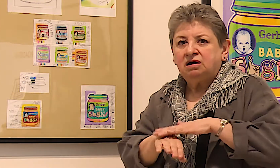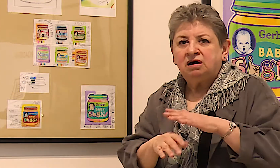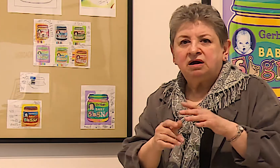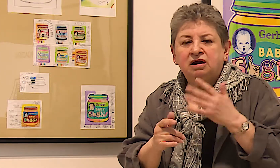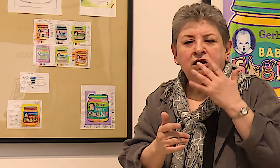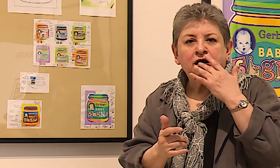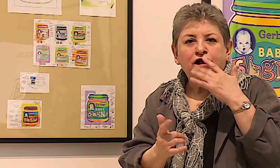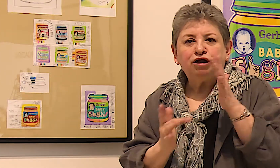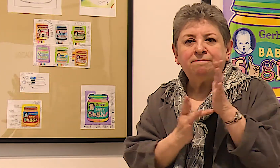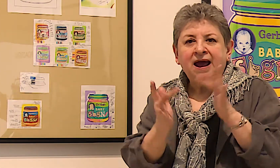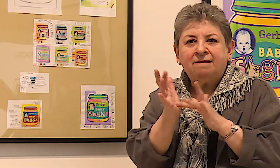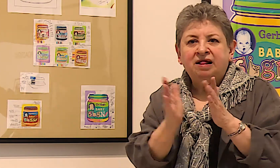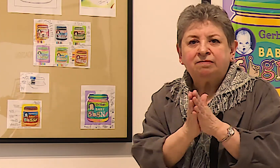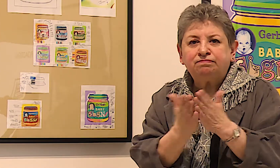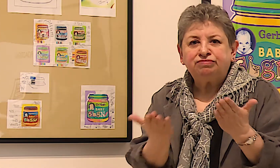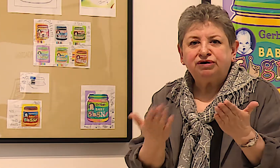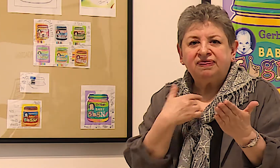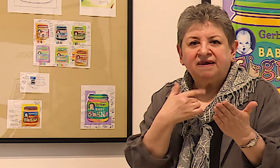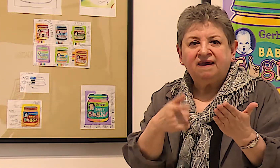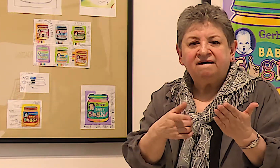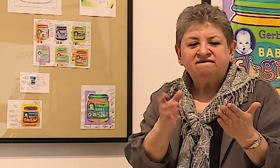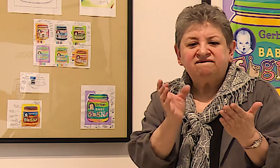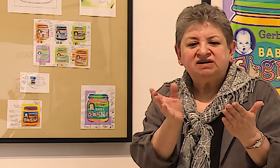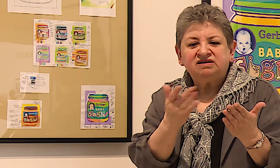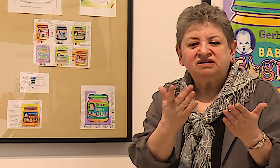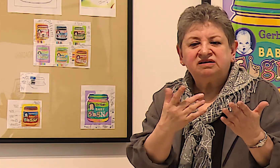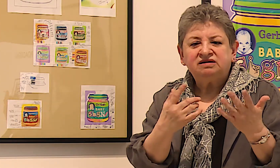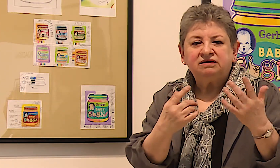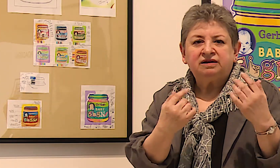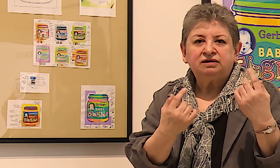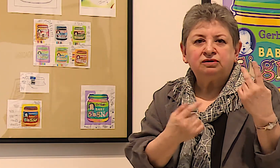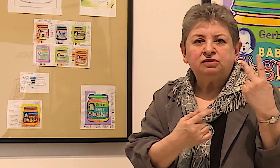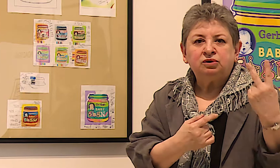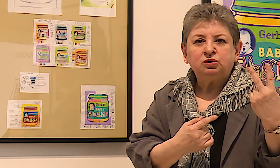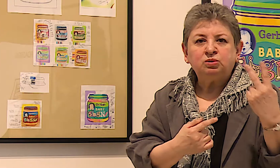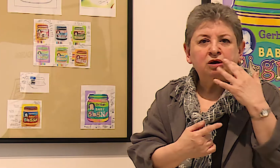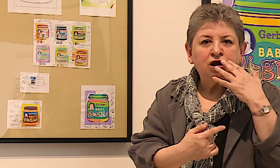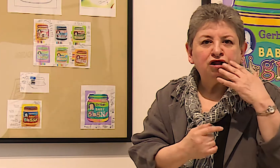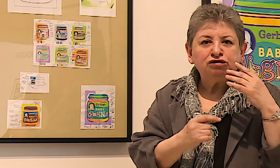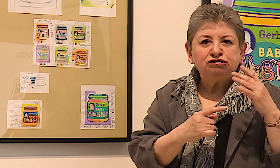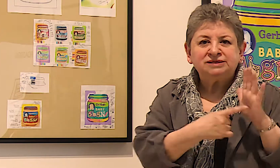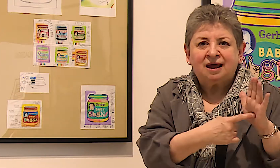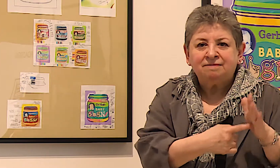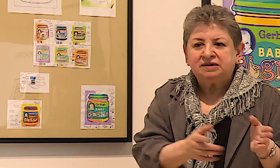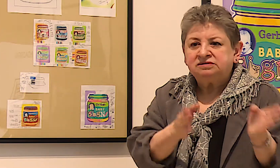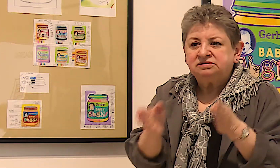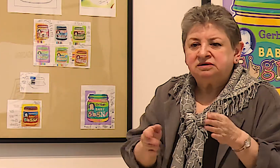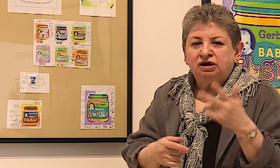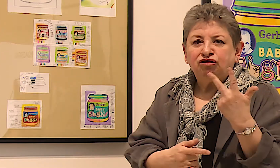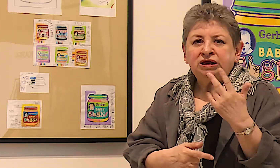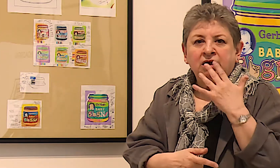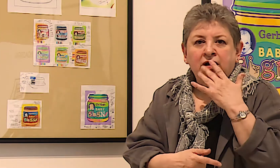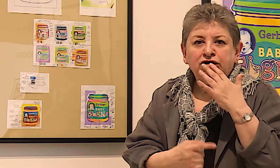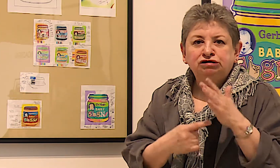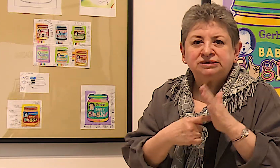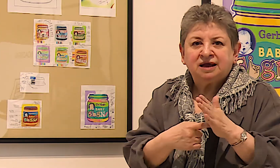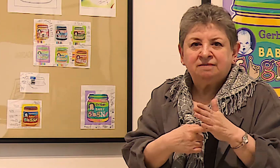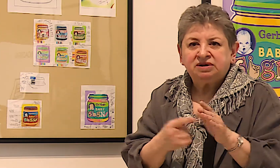I referenced the color bible book I have. It had examples using 2 colors, 3 colors,